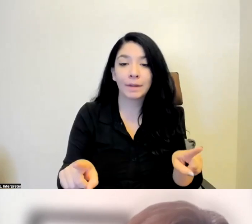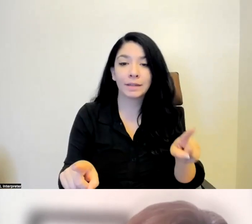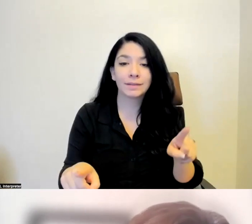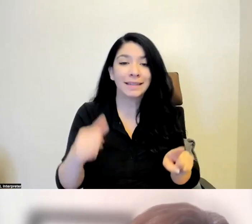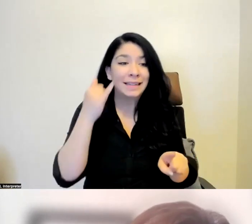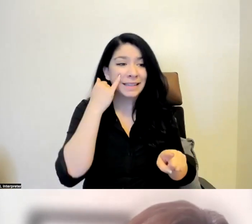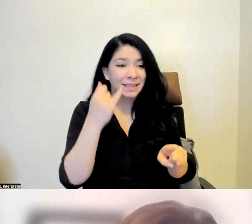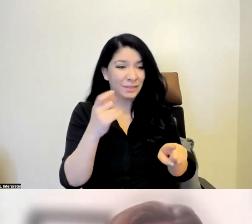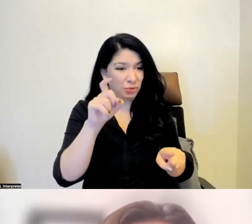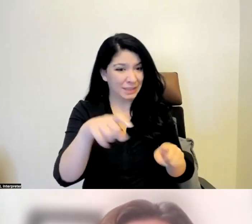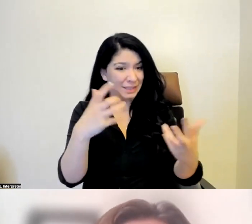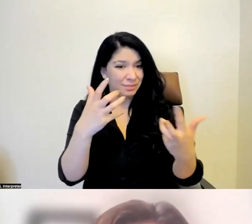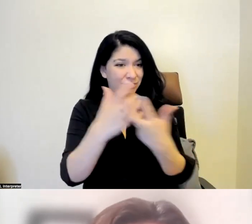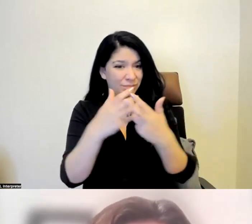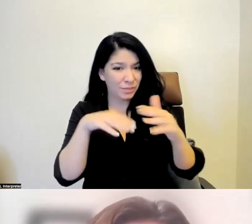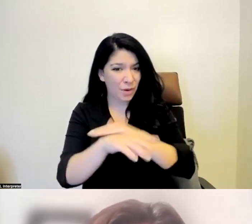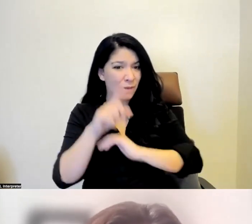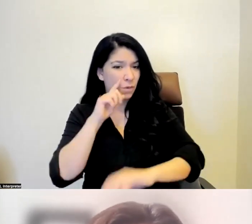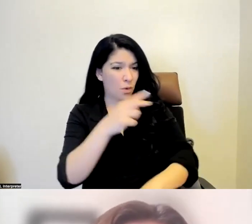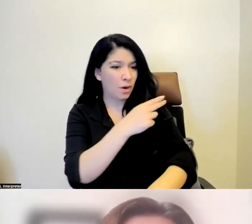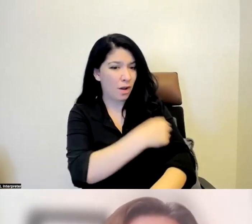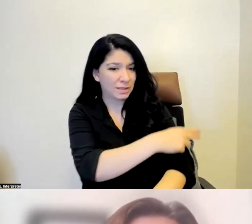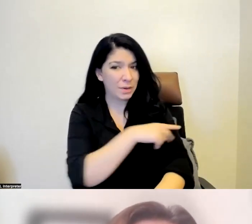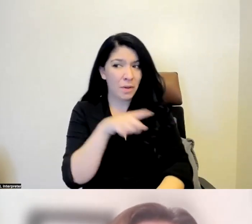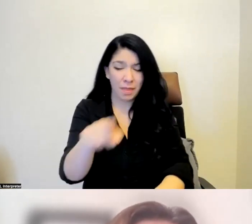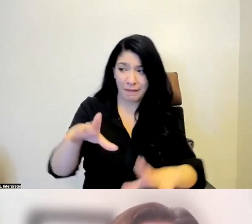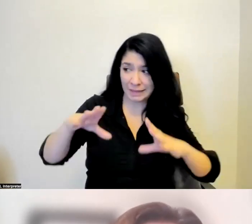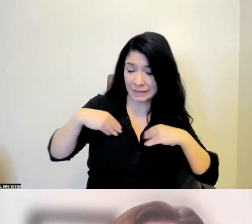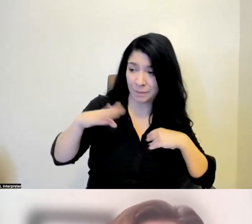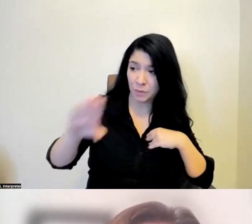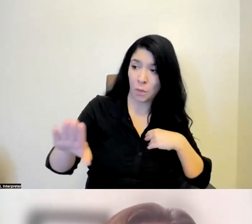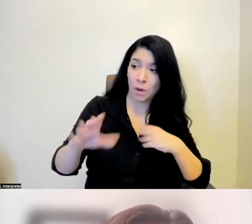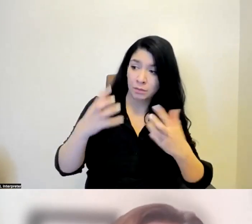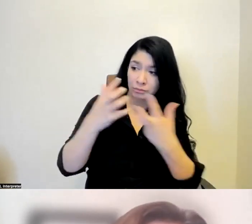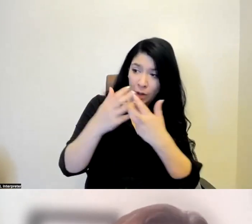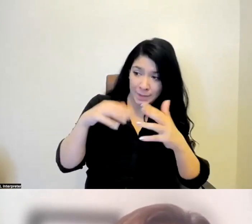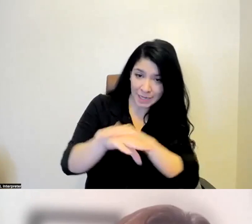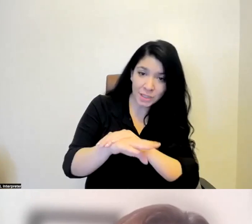need for accommodation and the hospital grants your accommodation, then it would, logically,